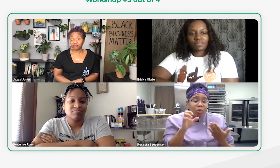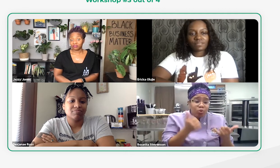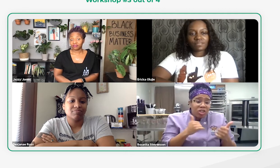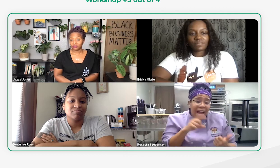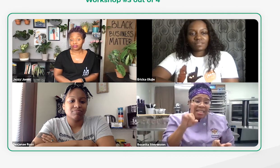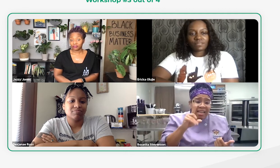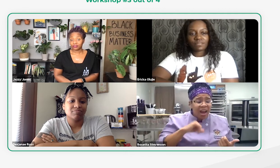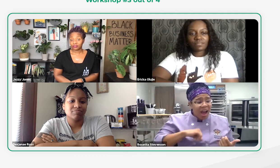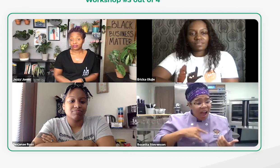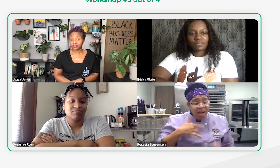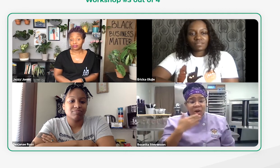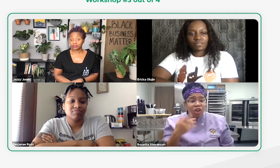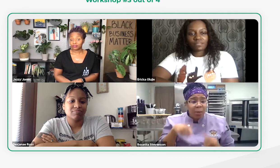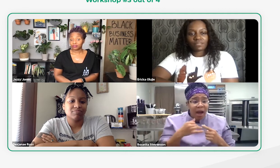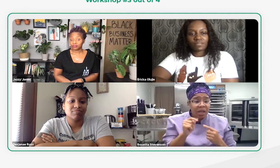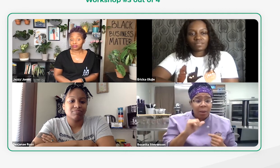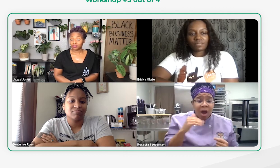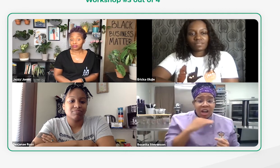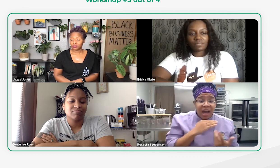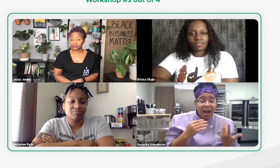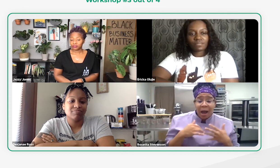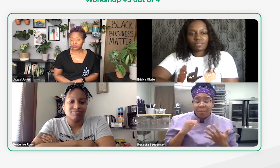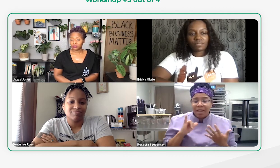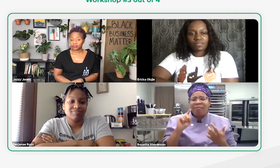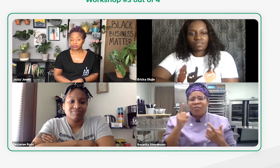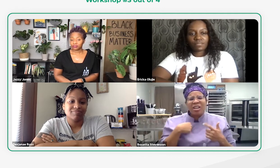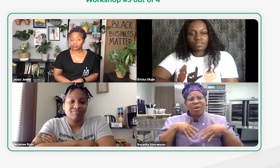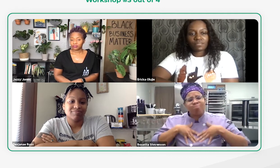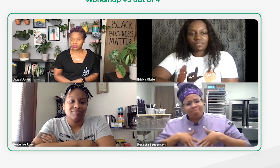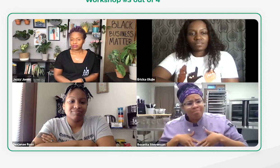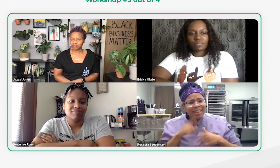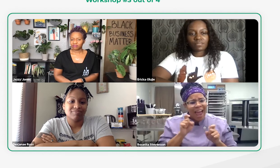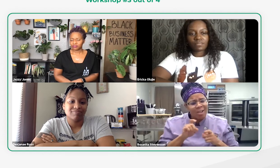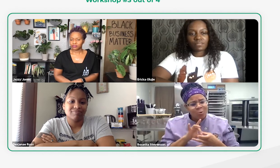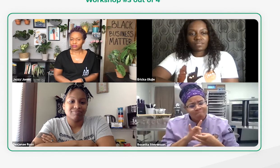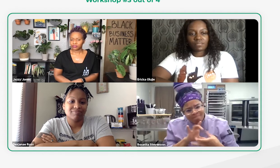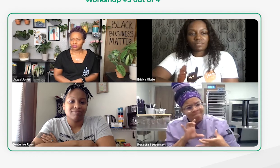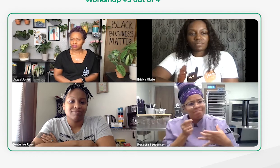I would give my equipment to them. I did that. I felt good about it. I was